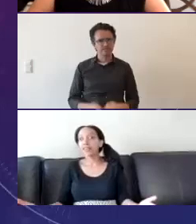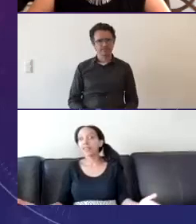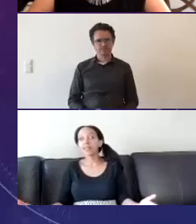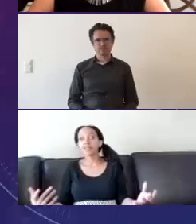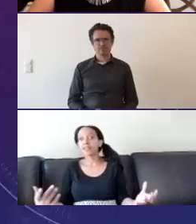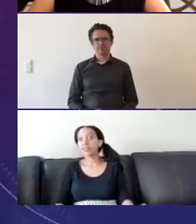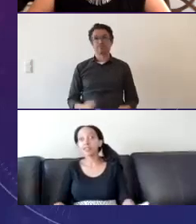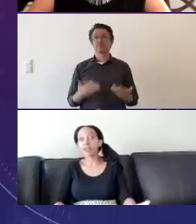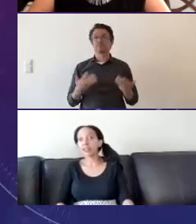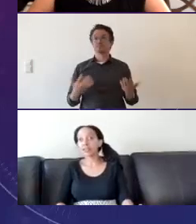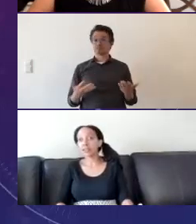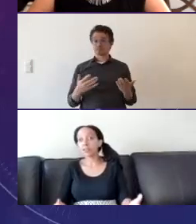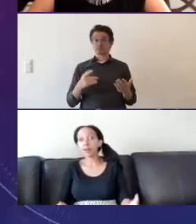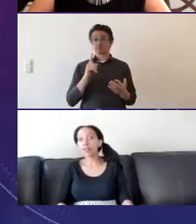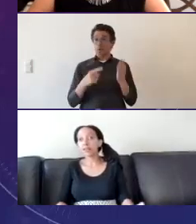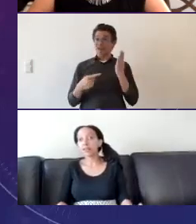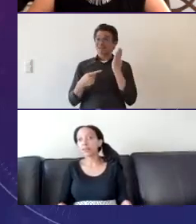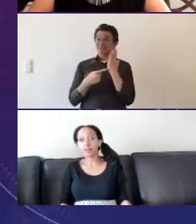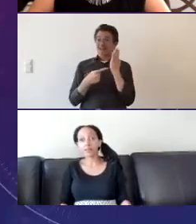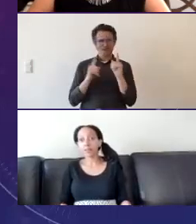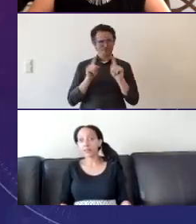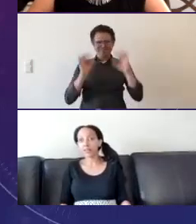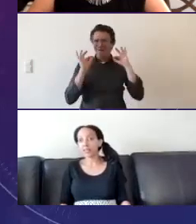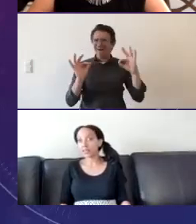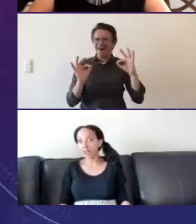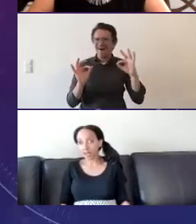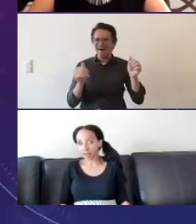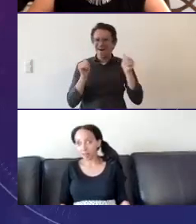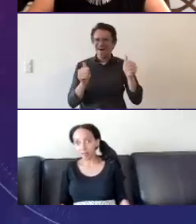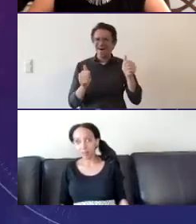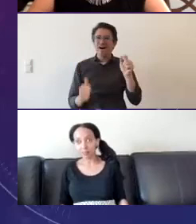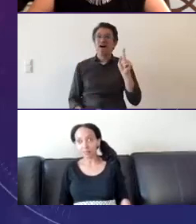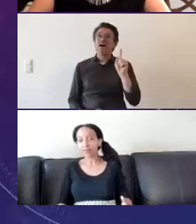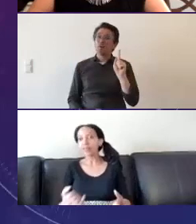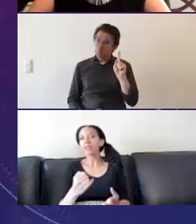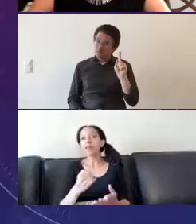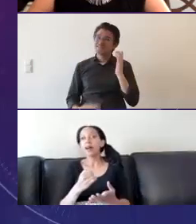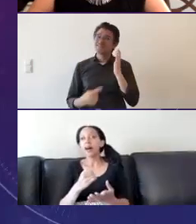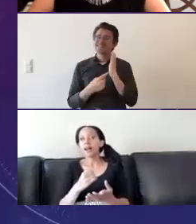things I don't need to tell you here you're probably more familiar with this than I am